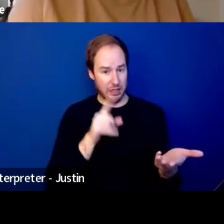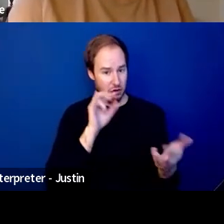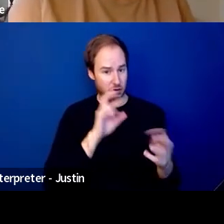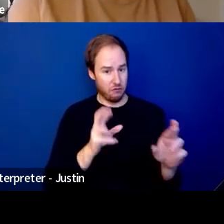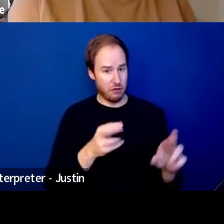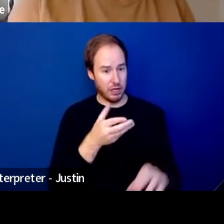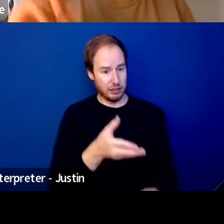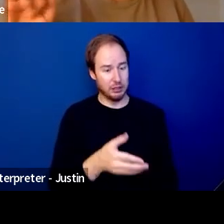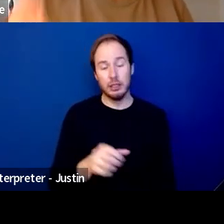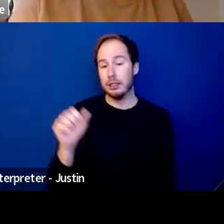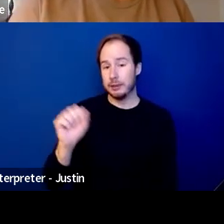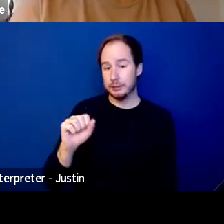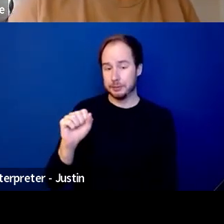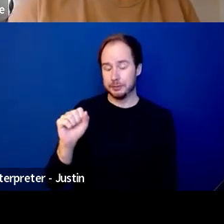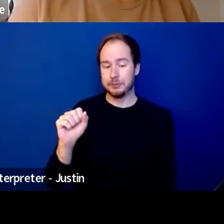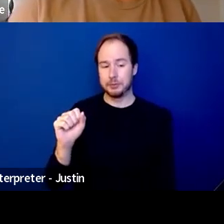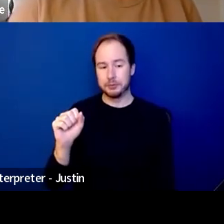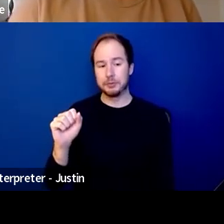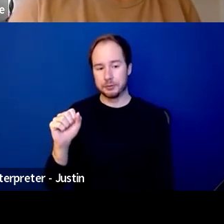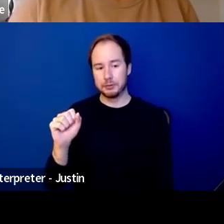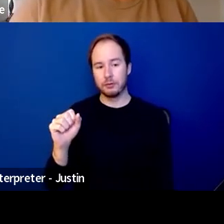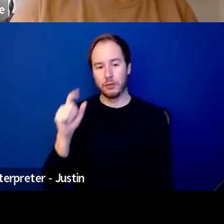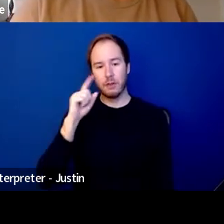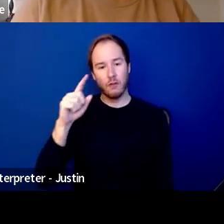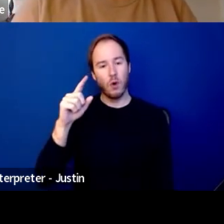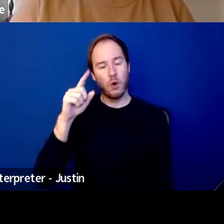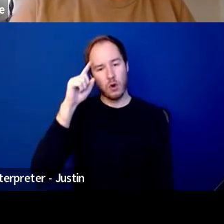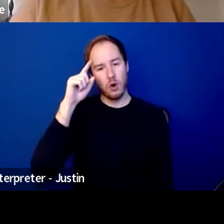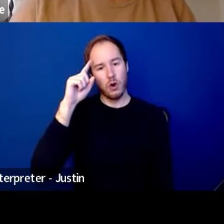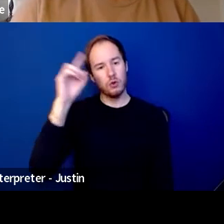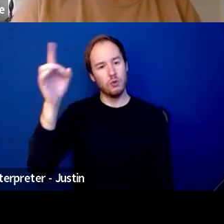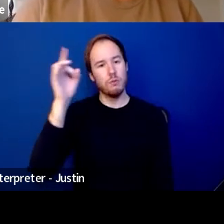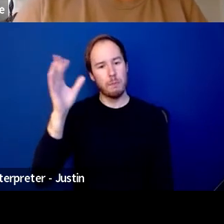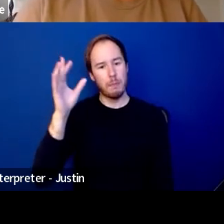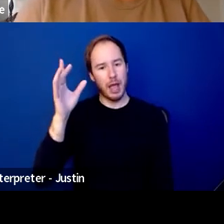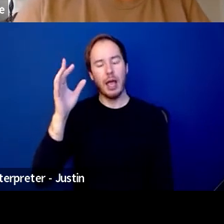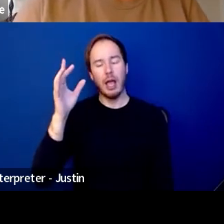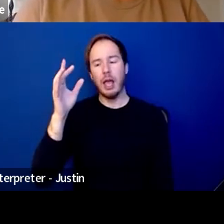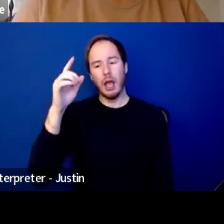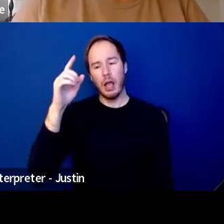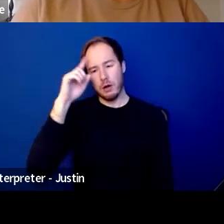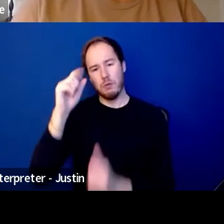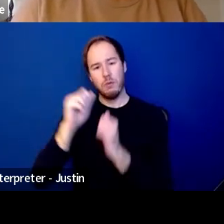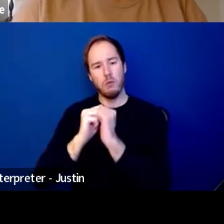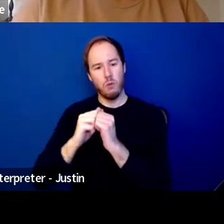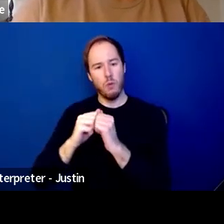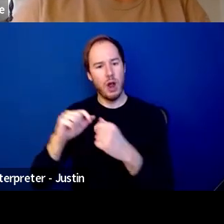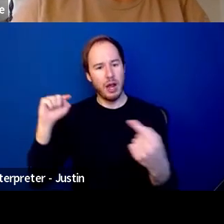Sure. Yes to traumatic brain injury. I think it's very underestimated in the unsheltered population,